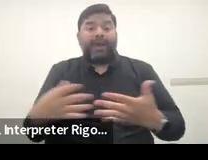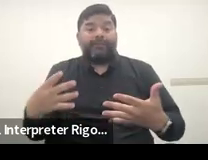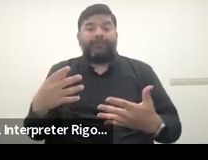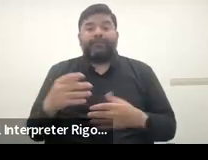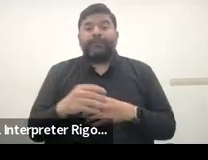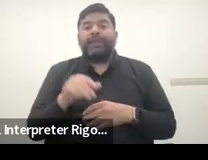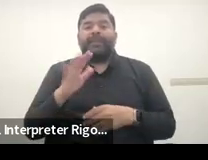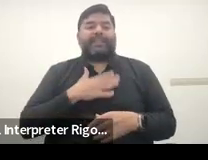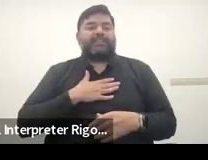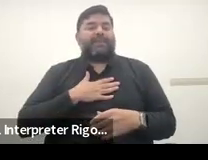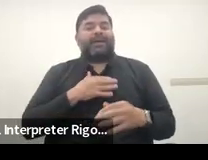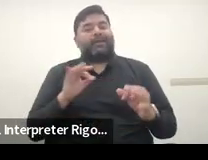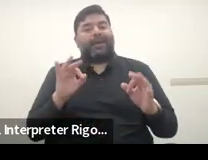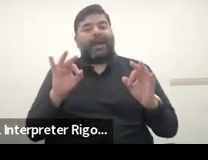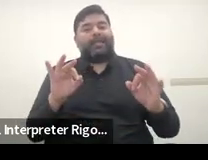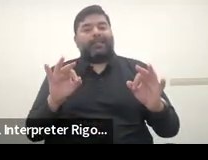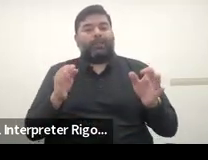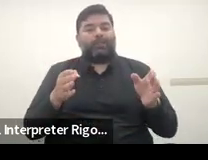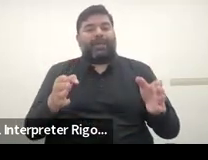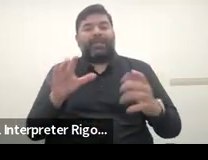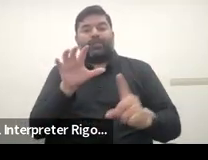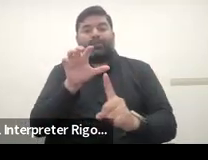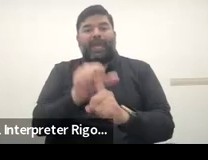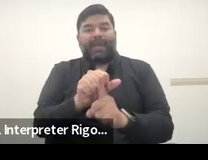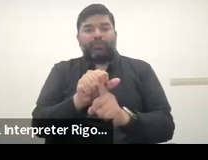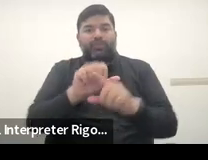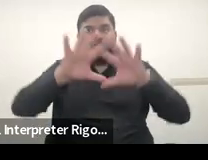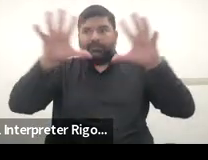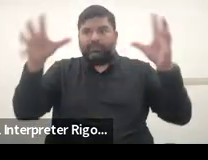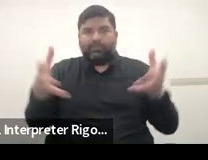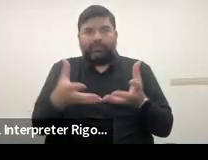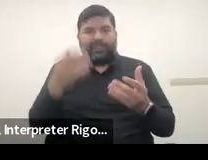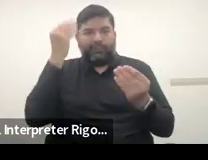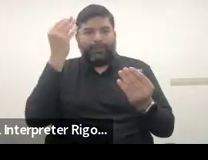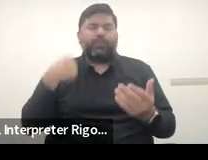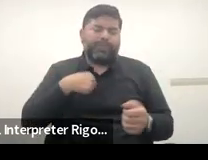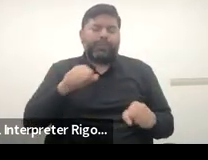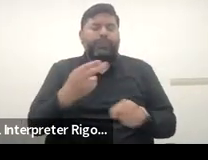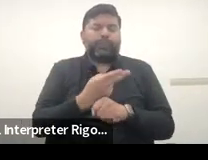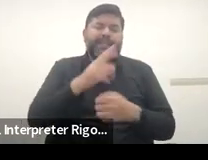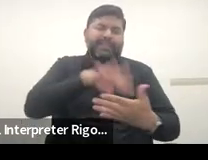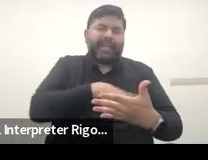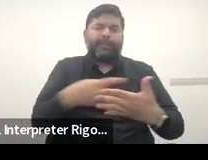form to capture this information you could also I guess use a table of sorts but it sort of